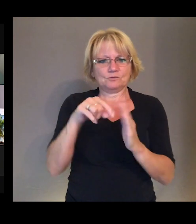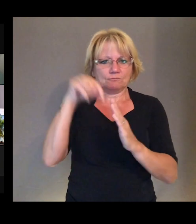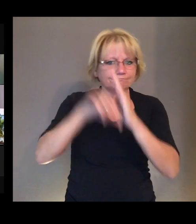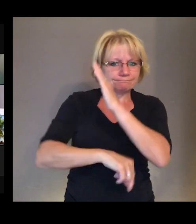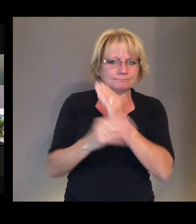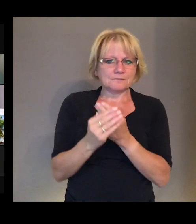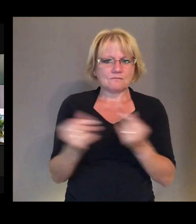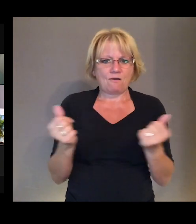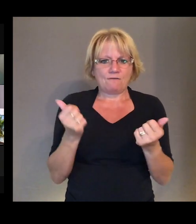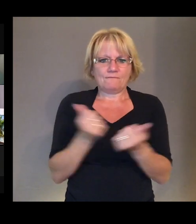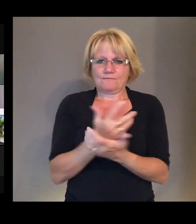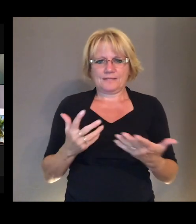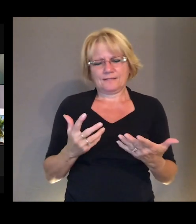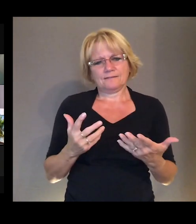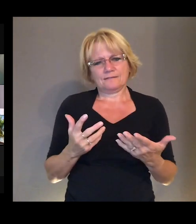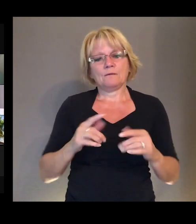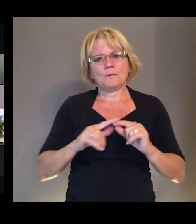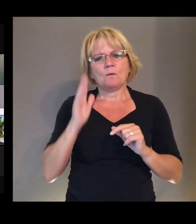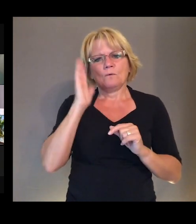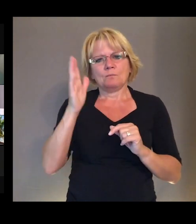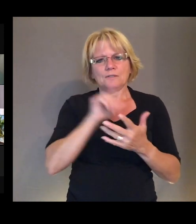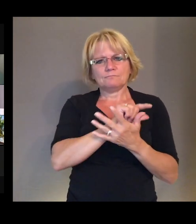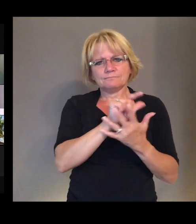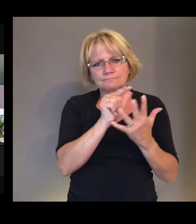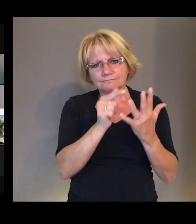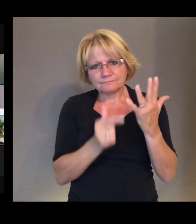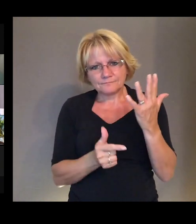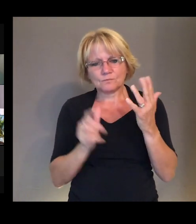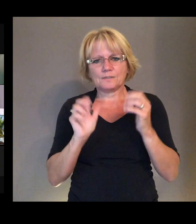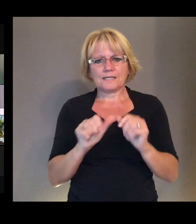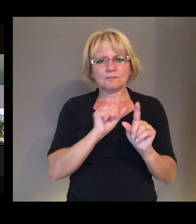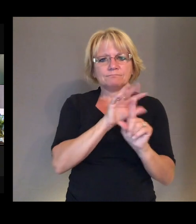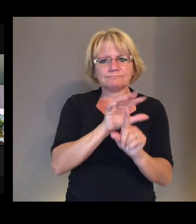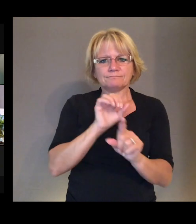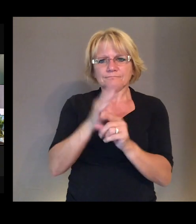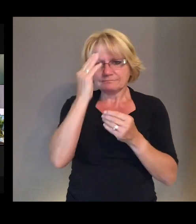we're not going to be able to solve everything, but it's going to be a series where we're gonna be able